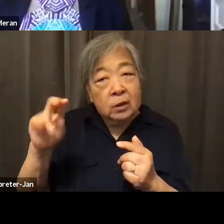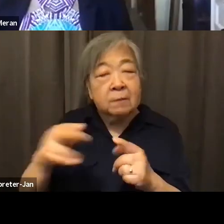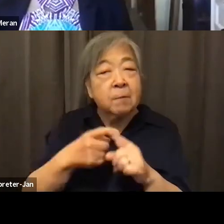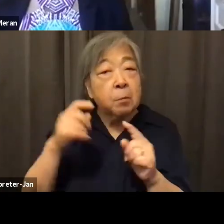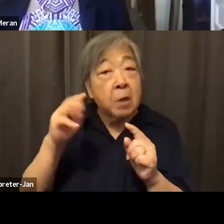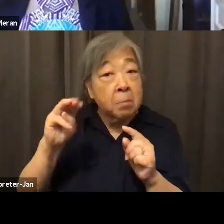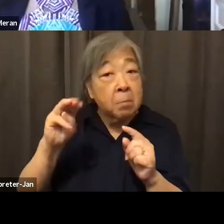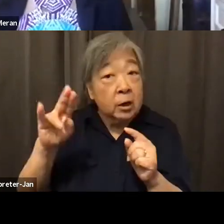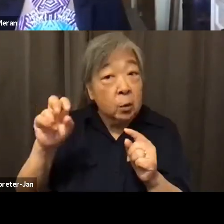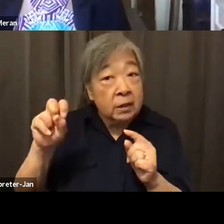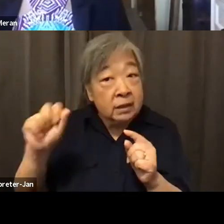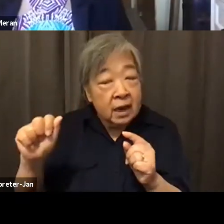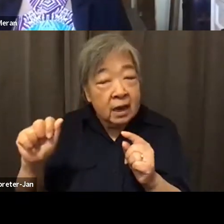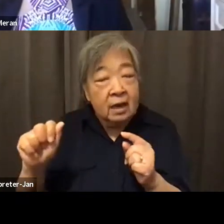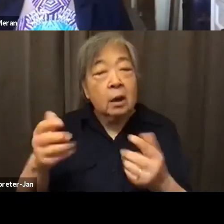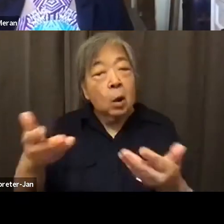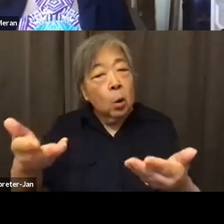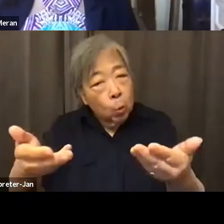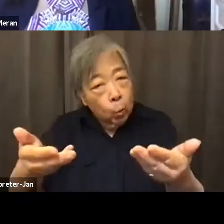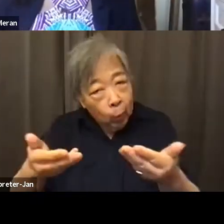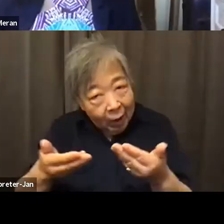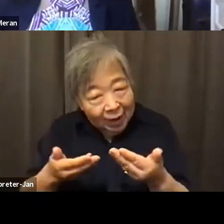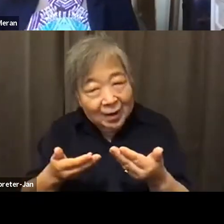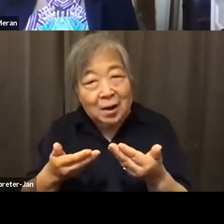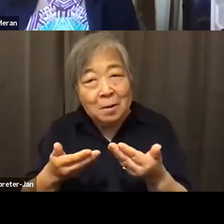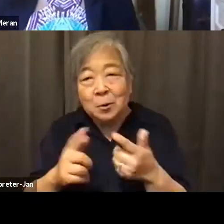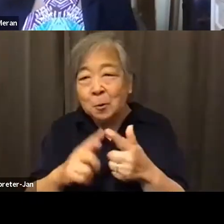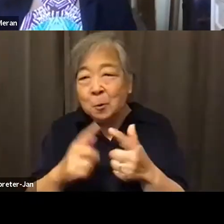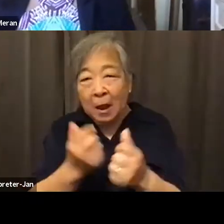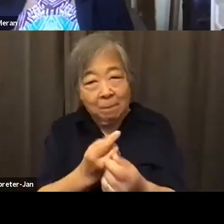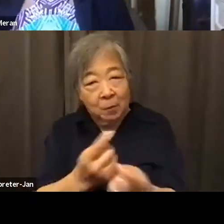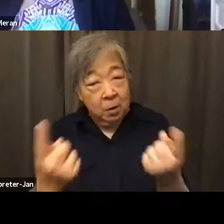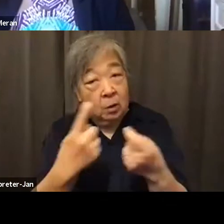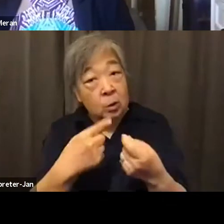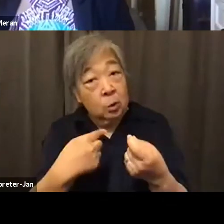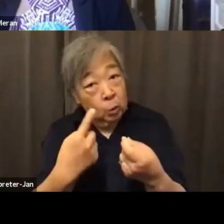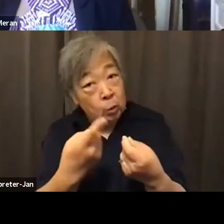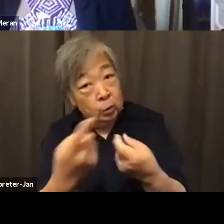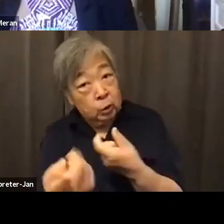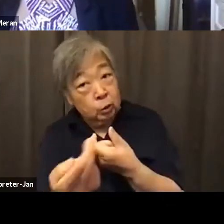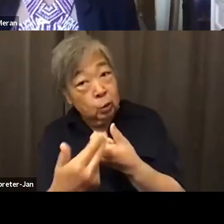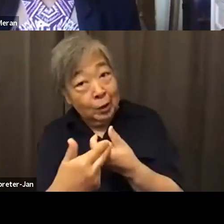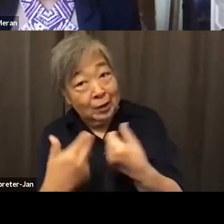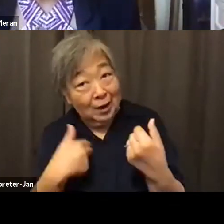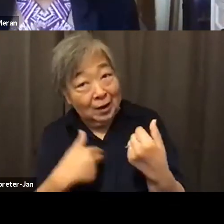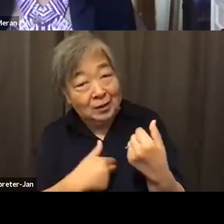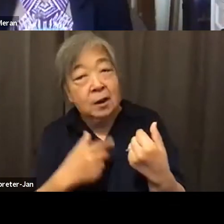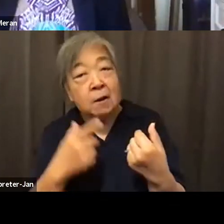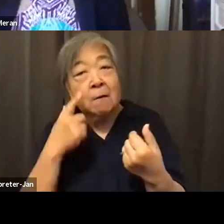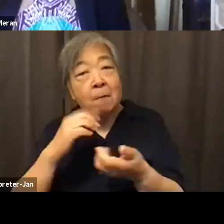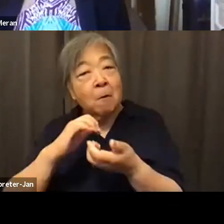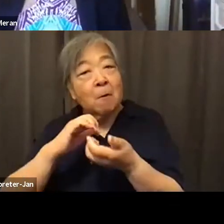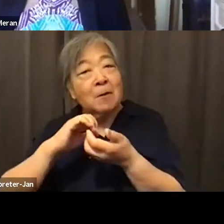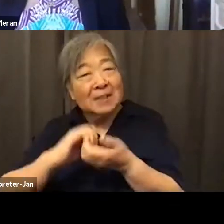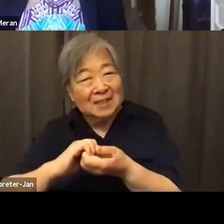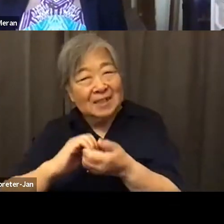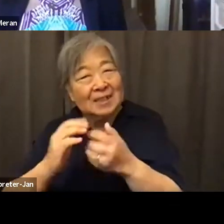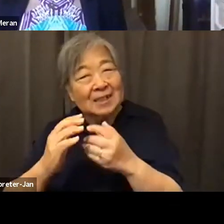Once again, I want to welcome everyone who's joining us for today's Joining Hands Virtual Symposium session. Welcome to week 2.